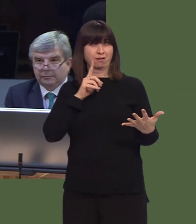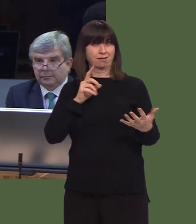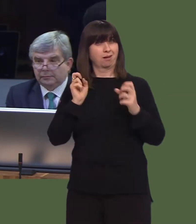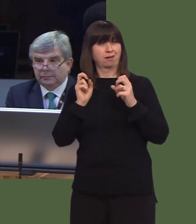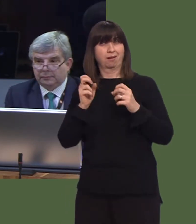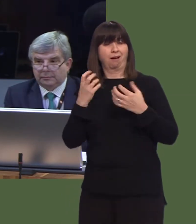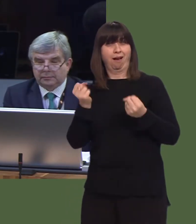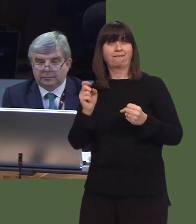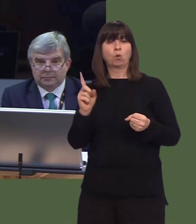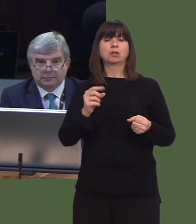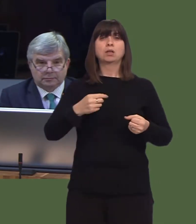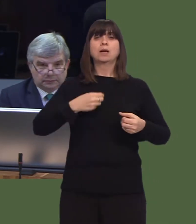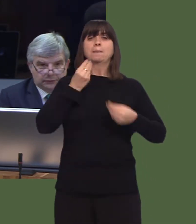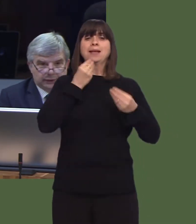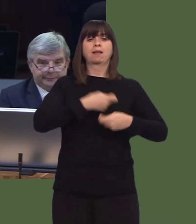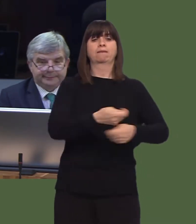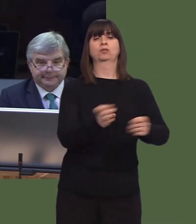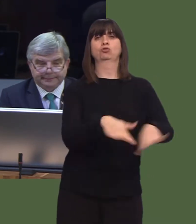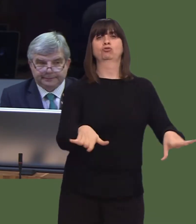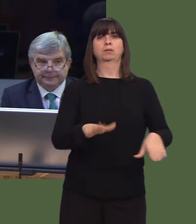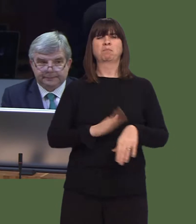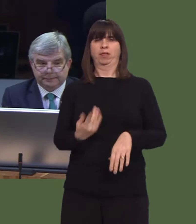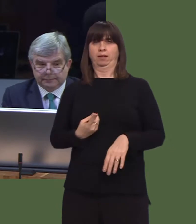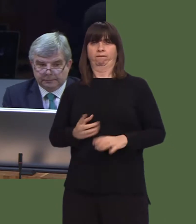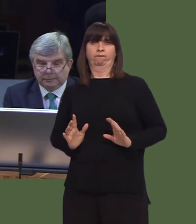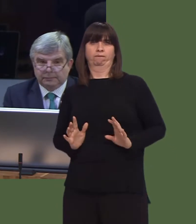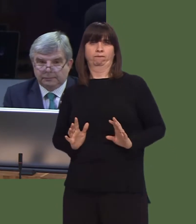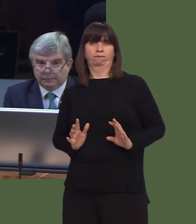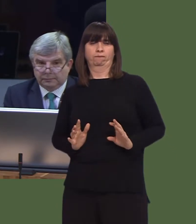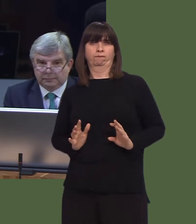miss out on meals in these situations, and that is something that we should be clear